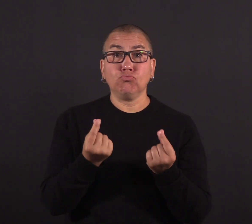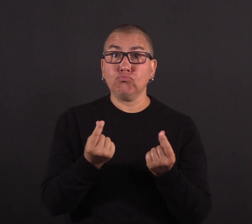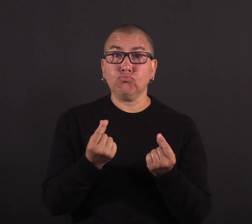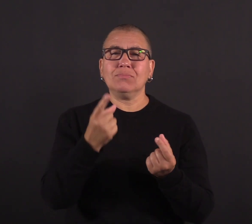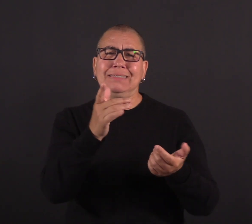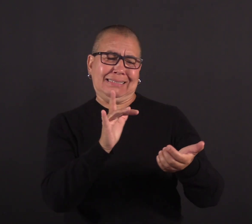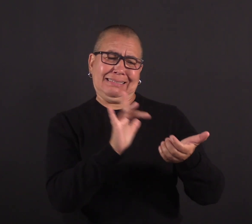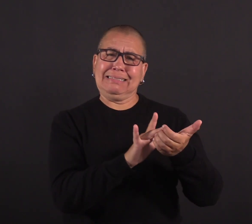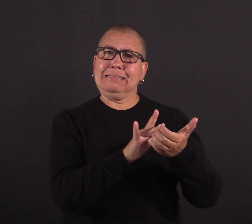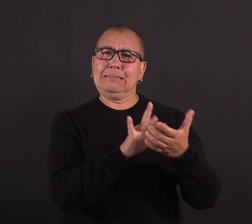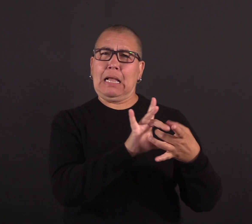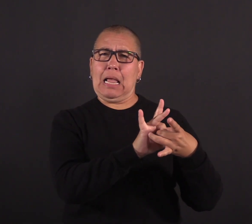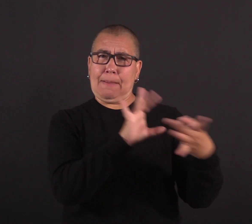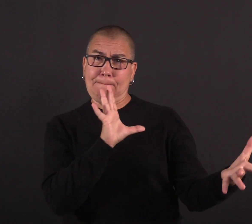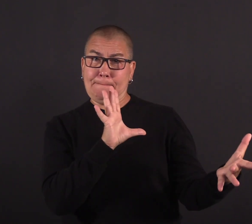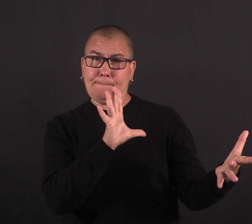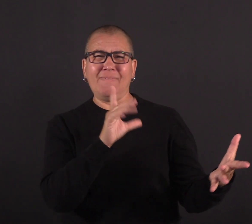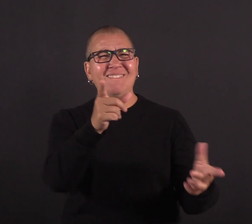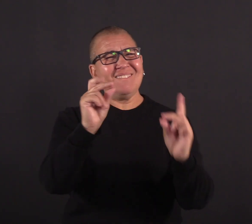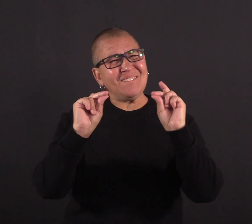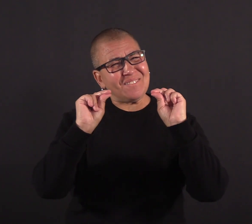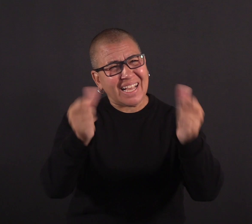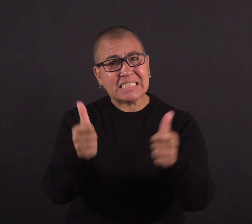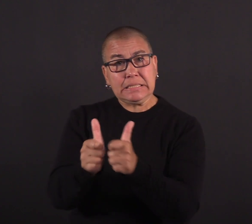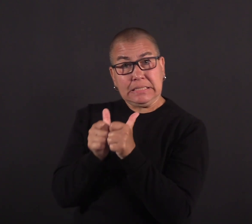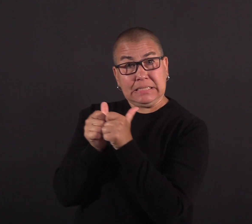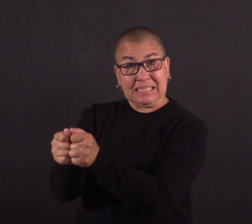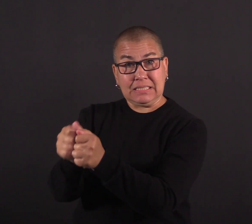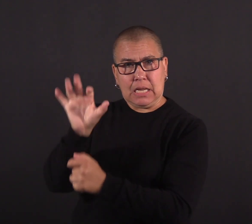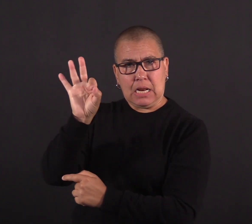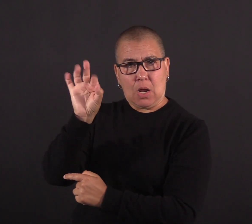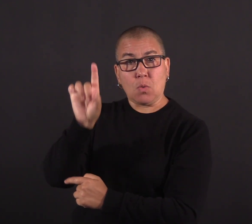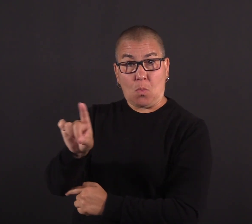and immediately text 9-1-1.